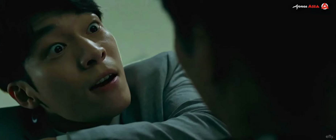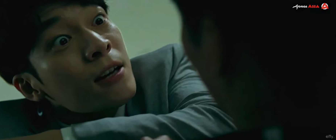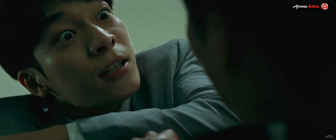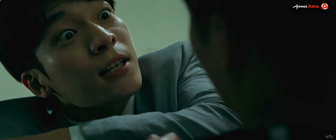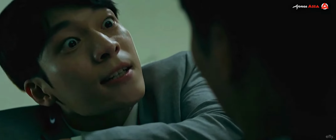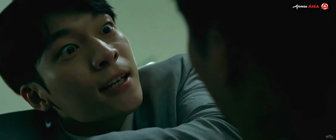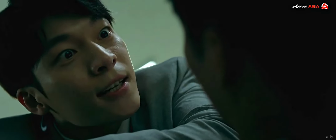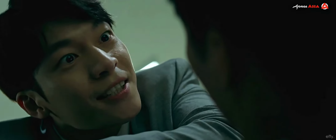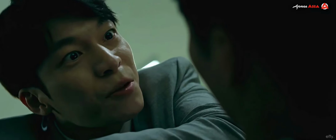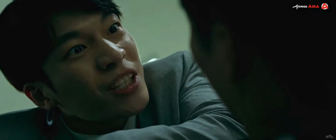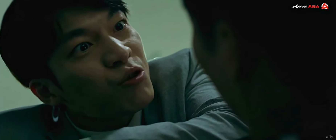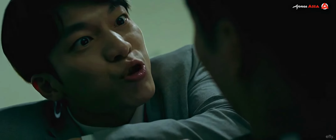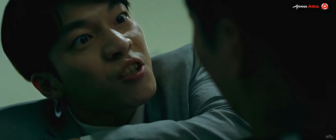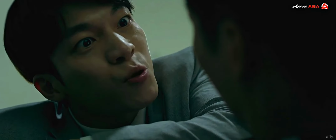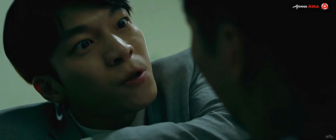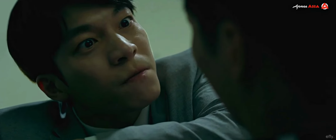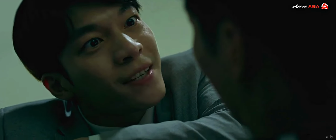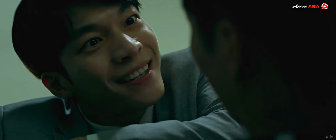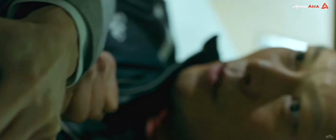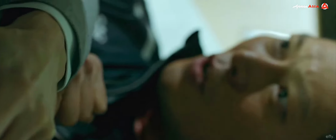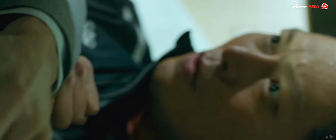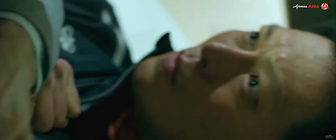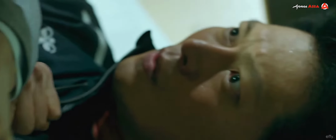I'm that bastard who hurt your sister. What?!